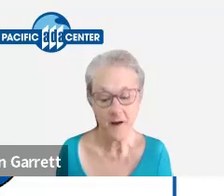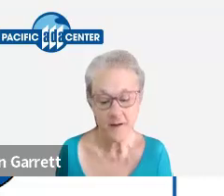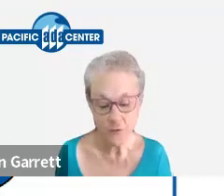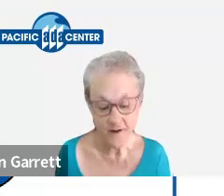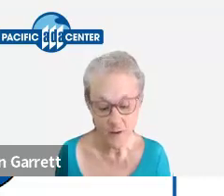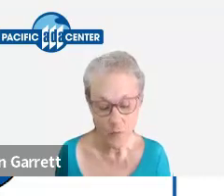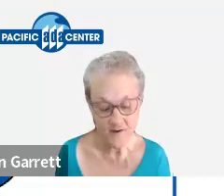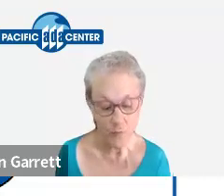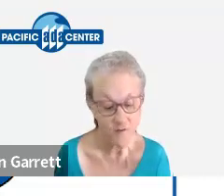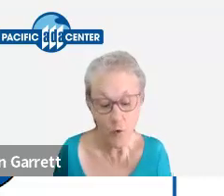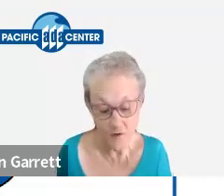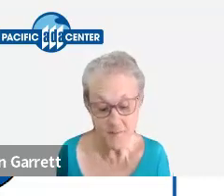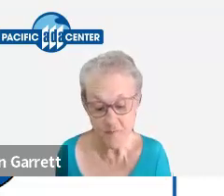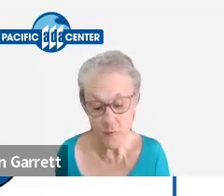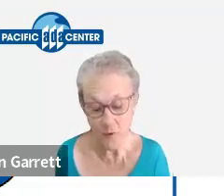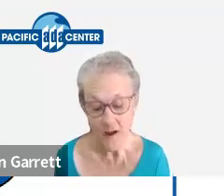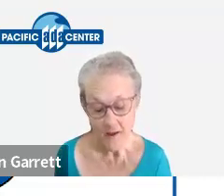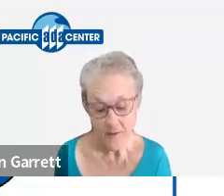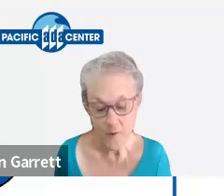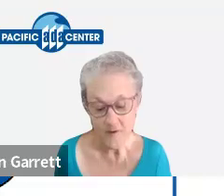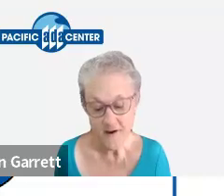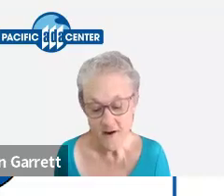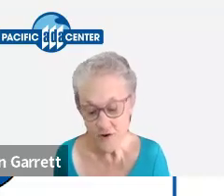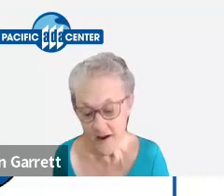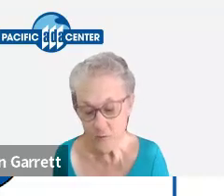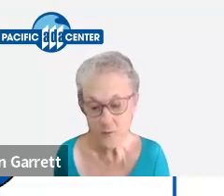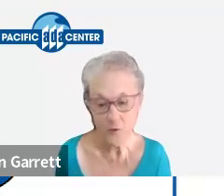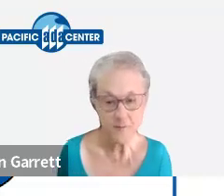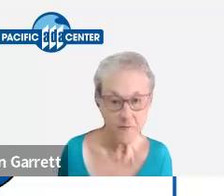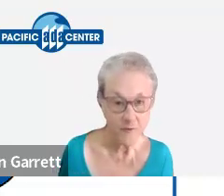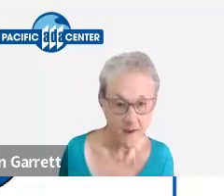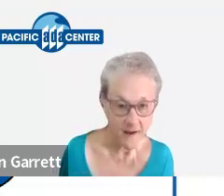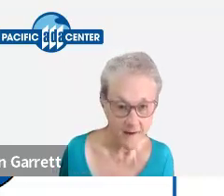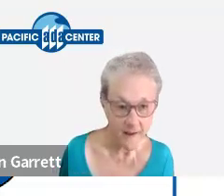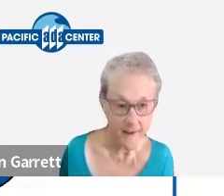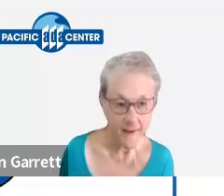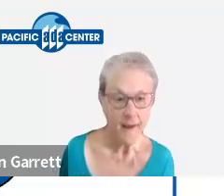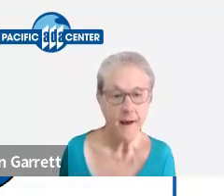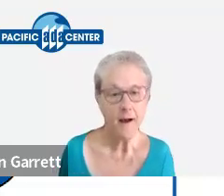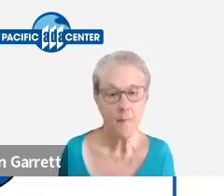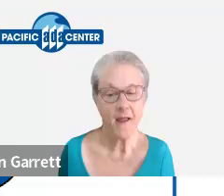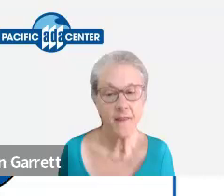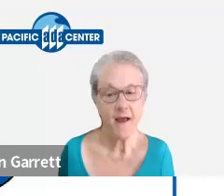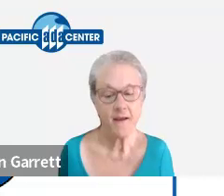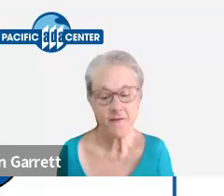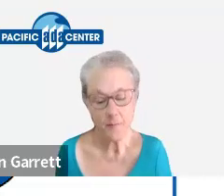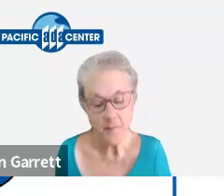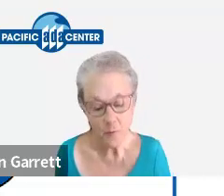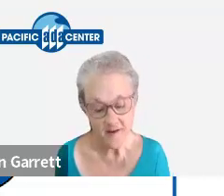But certainly was worse before the Rehabilitation Act. Was worse before the ADA. And that is that people with